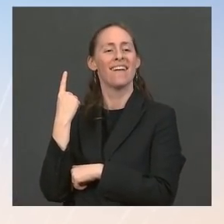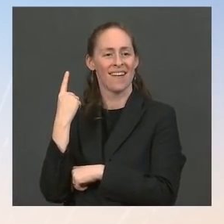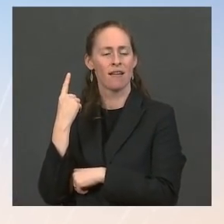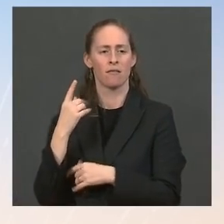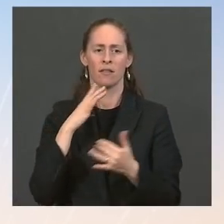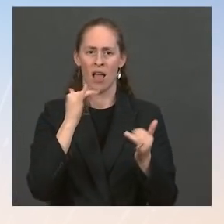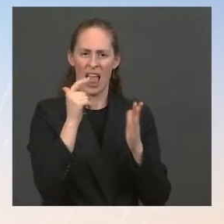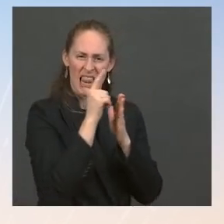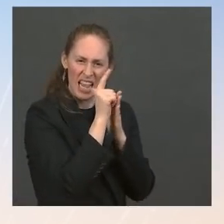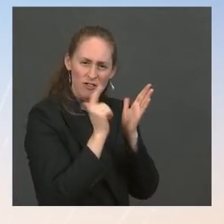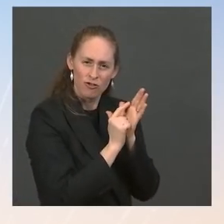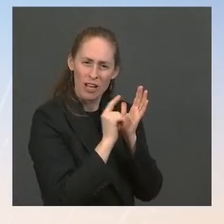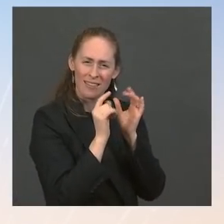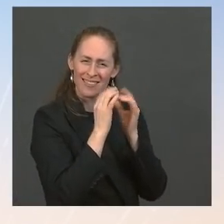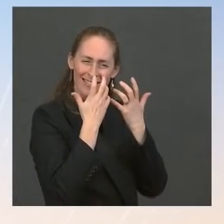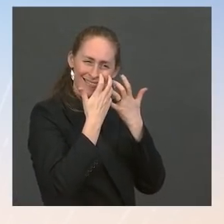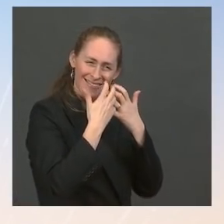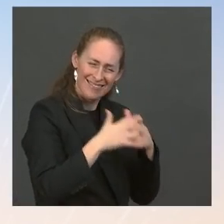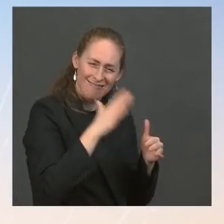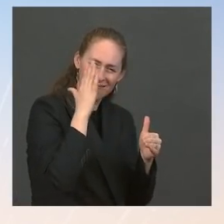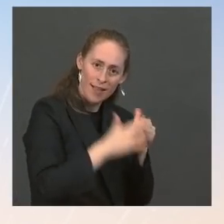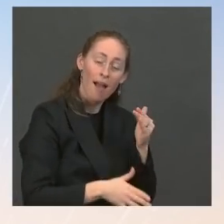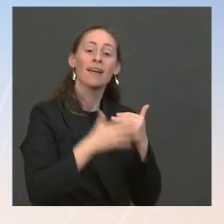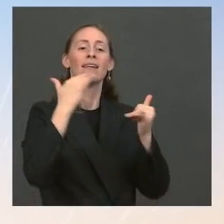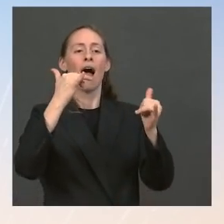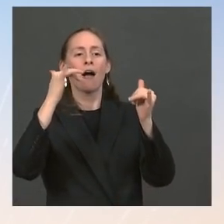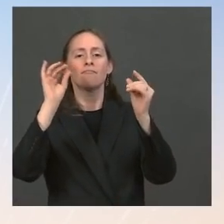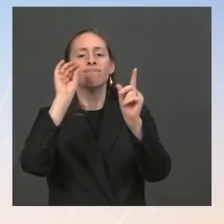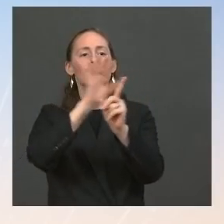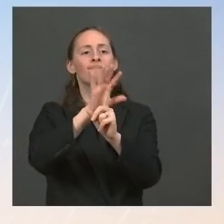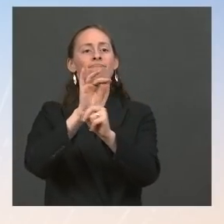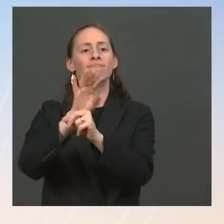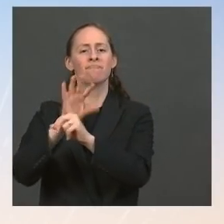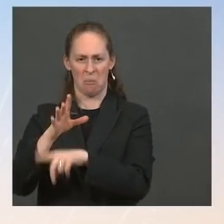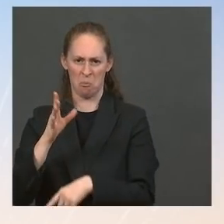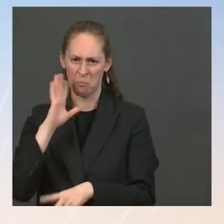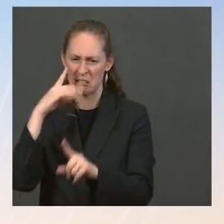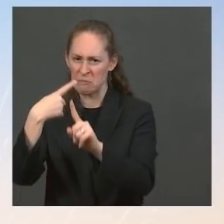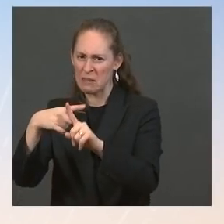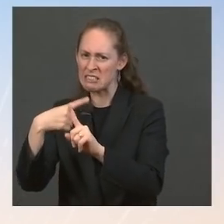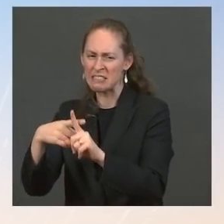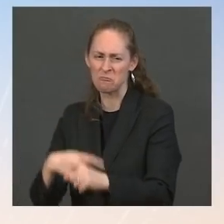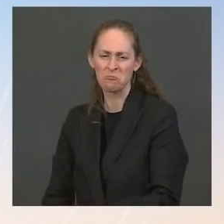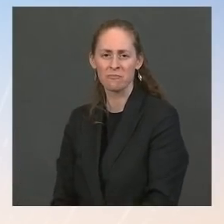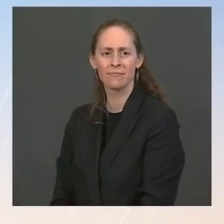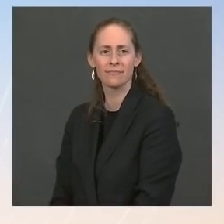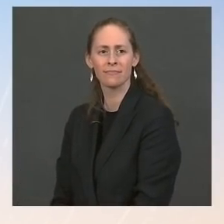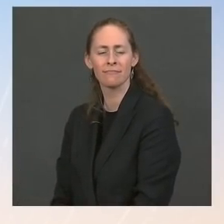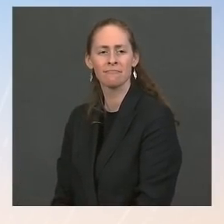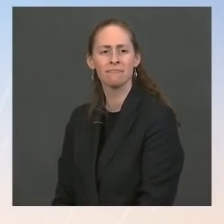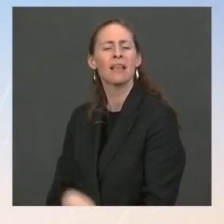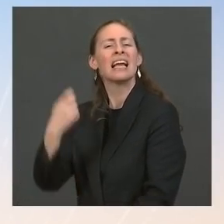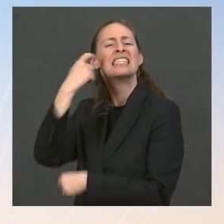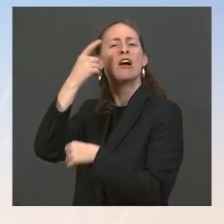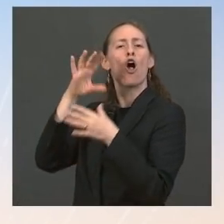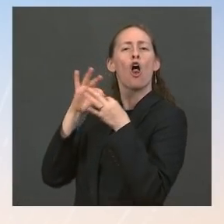And we're hoping that's going to have an impact. The Press: But you don't see the infighting in Washington within the Democrats' own party as the reason for the President's approval